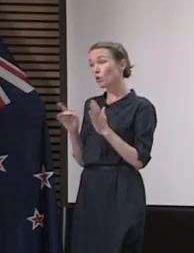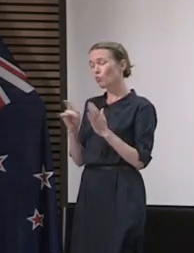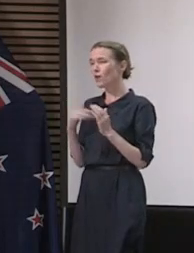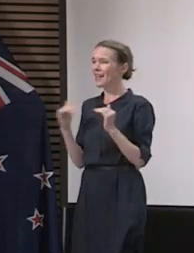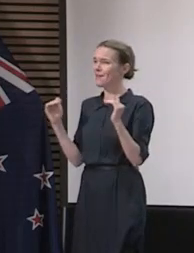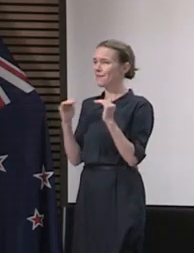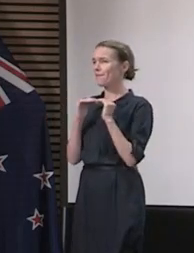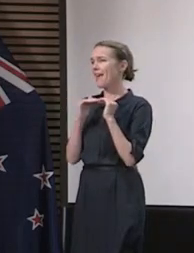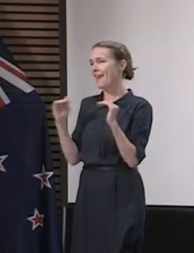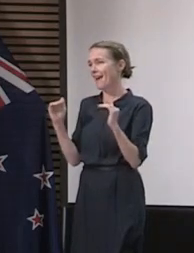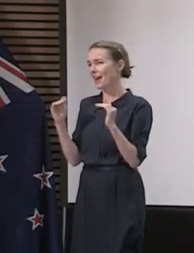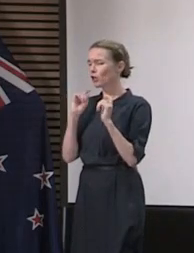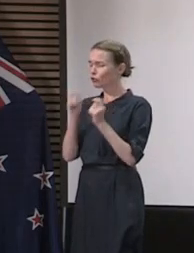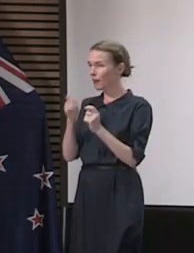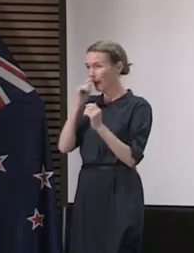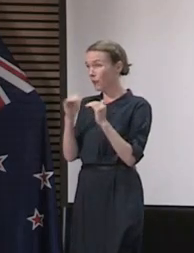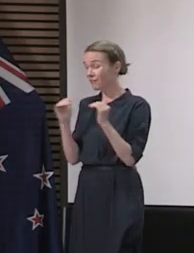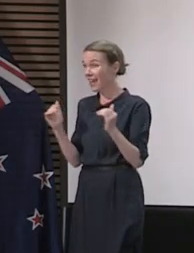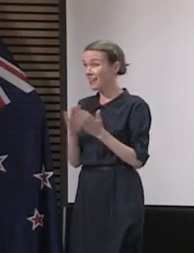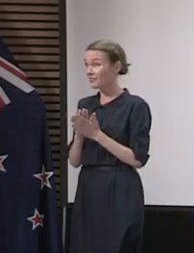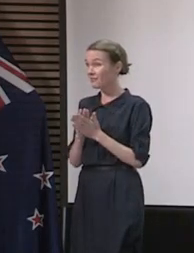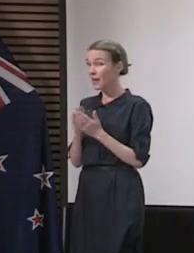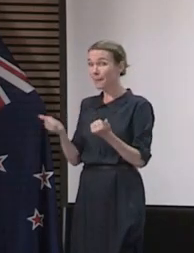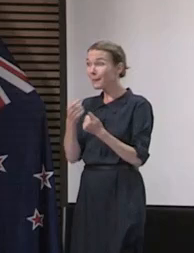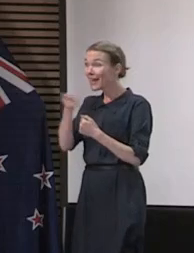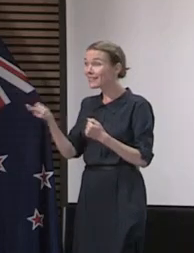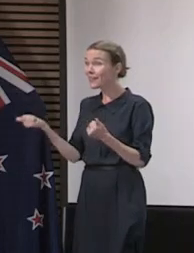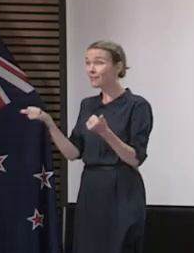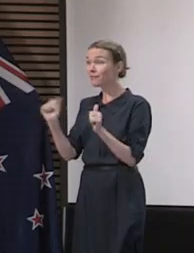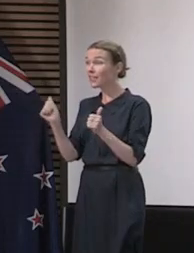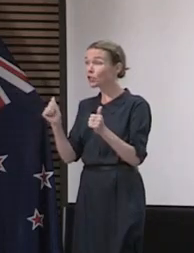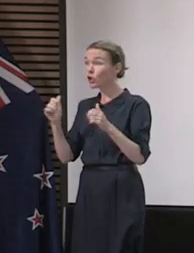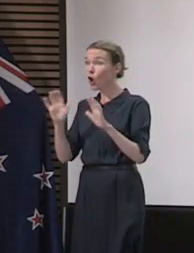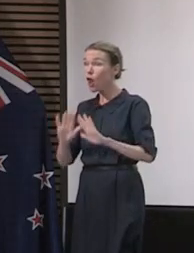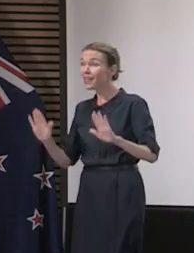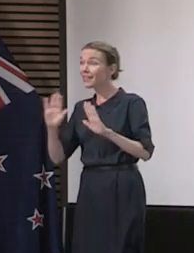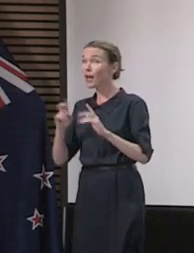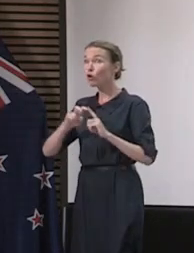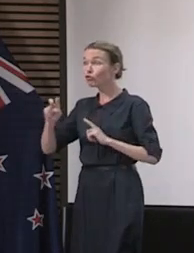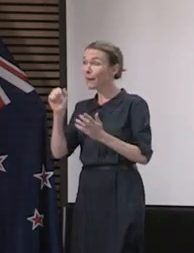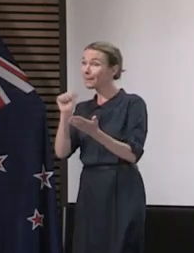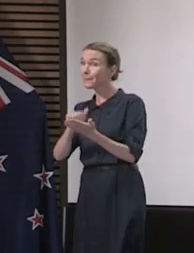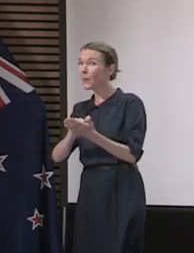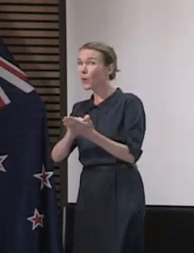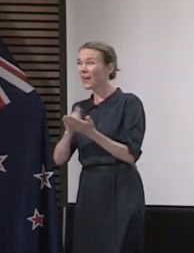asking people, though, to be fair and reasonable under the circumstances. I know there will be many people who will have trips booked that just